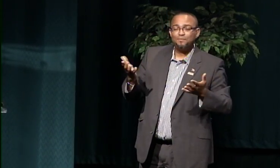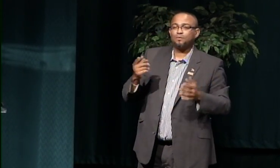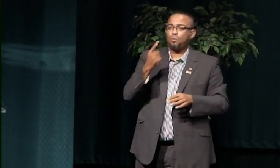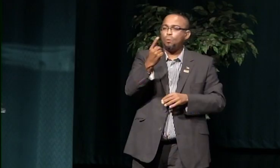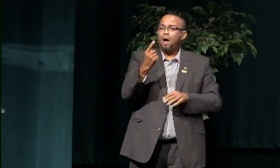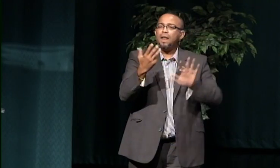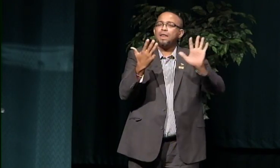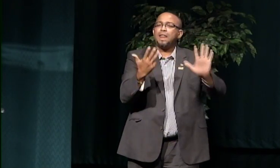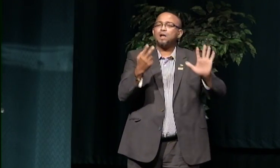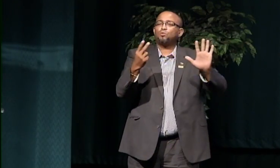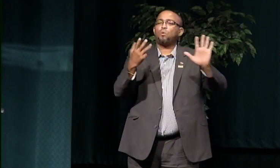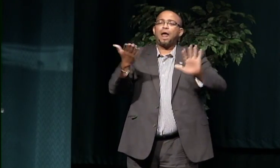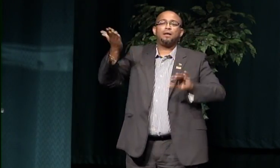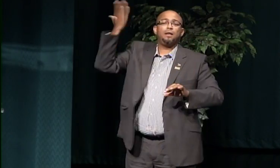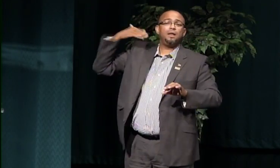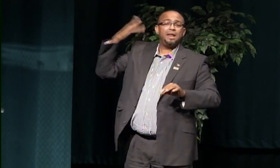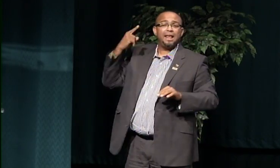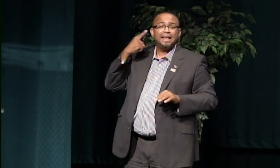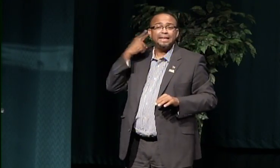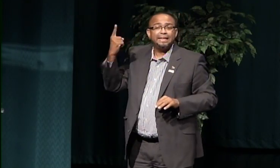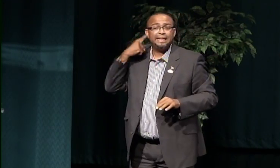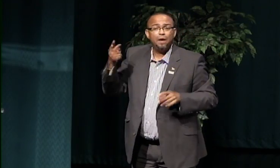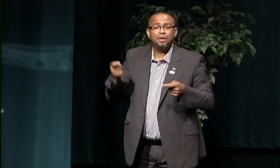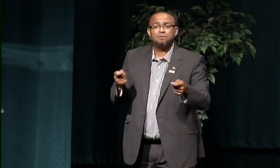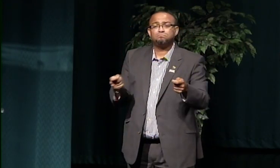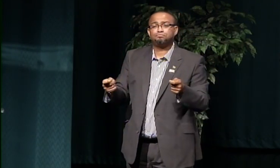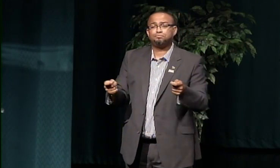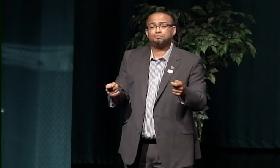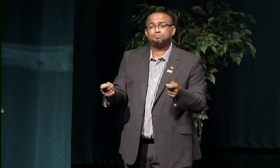National Council for the Deaf.